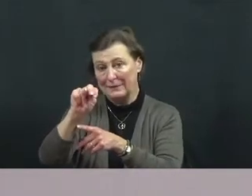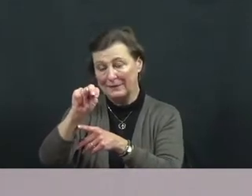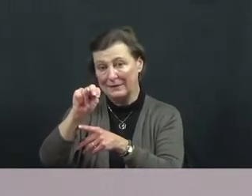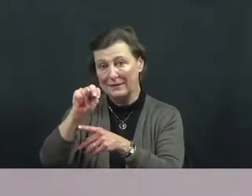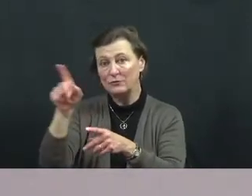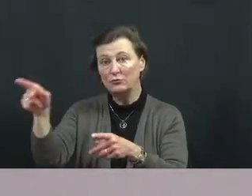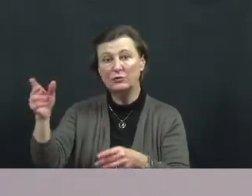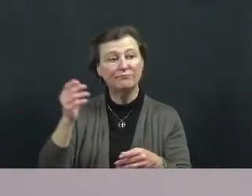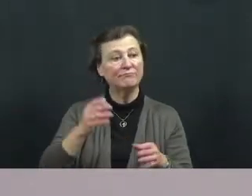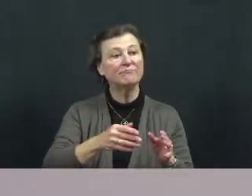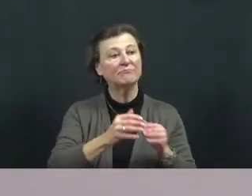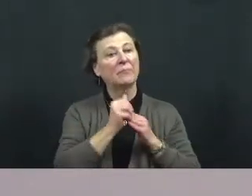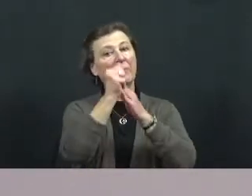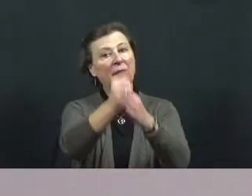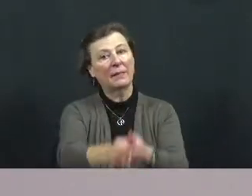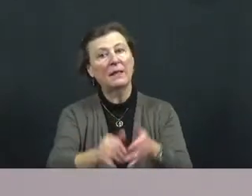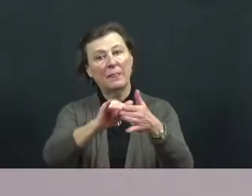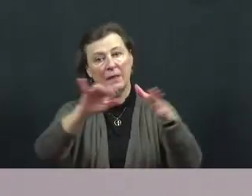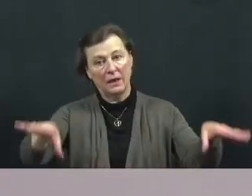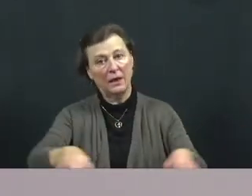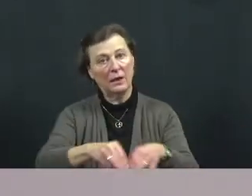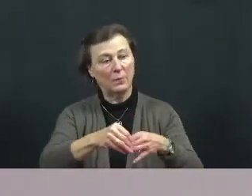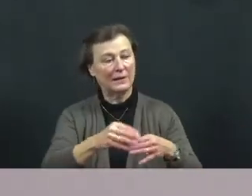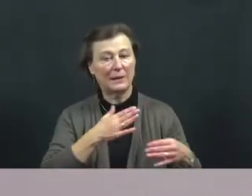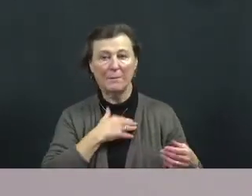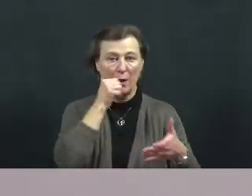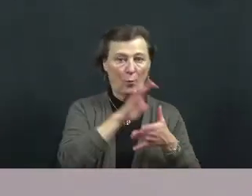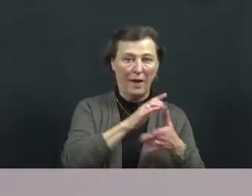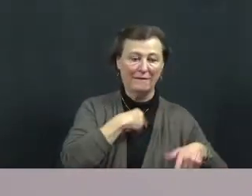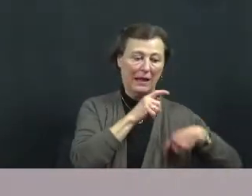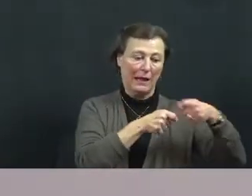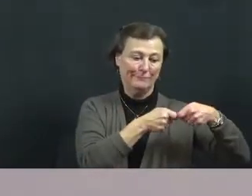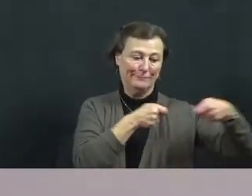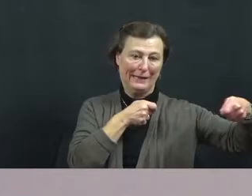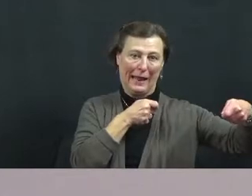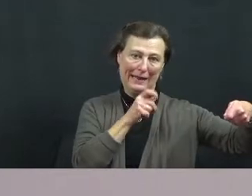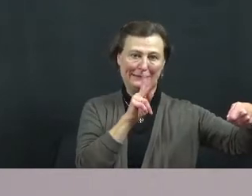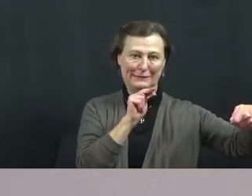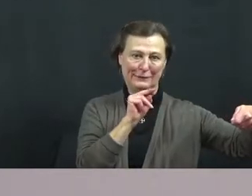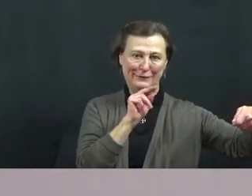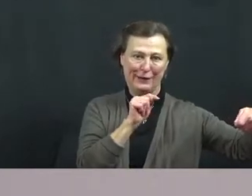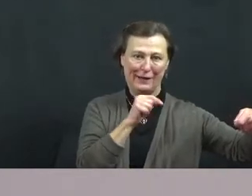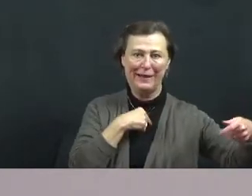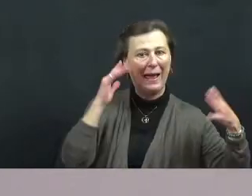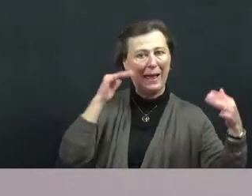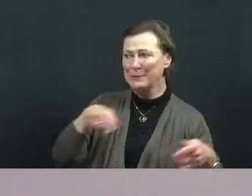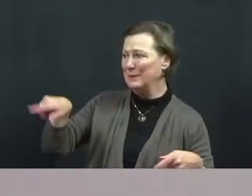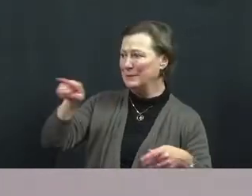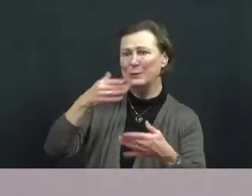and I tied the knot. And, I had expected all this good help from these good folks.